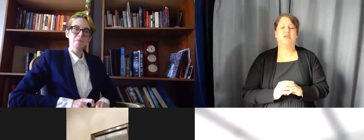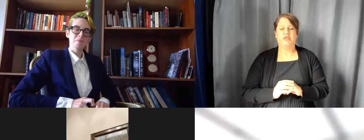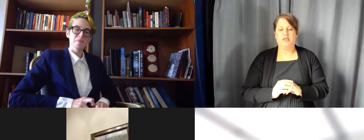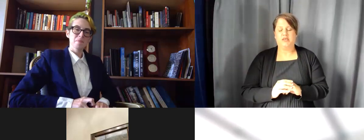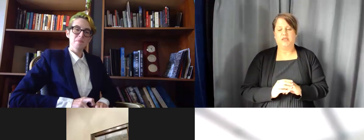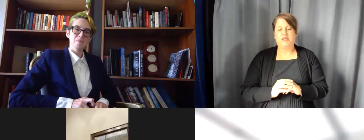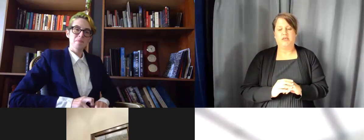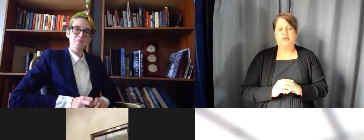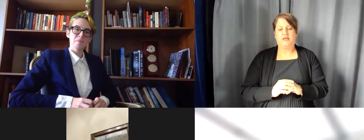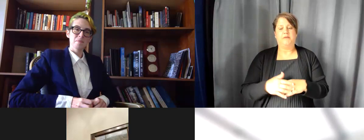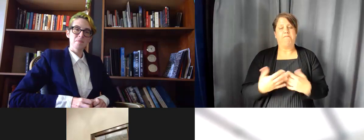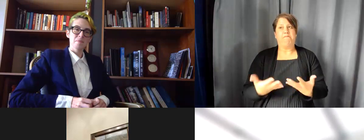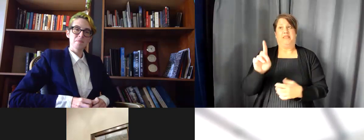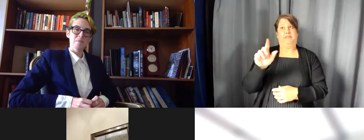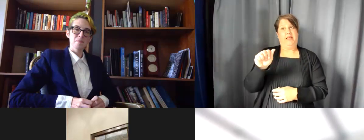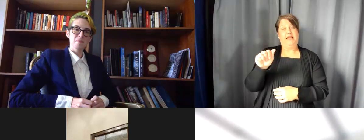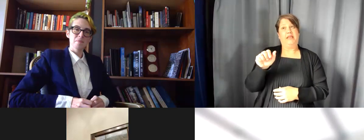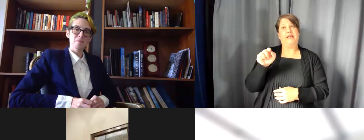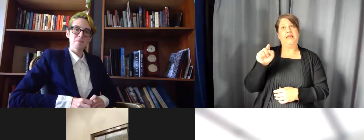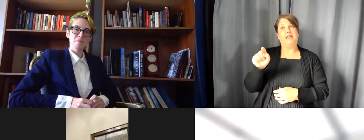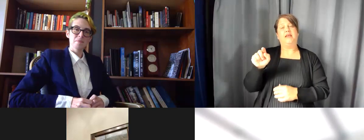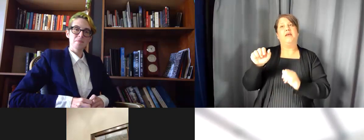Jordan Radford: disability can either mean